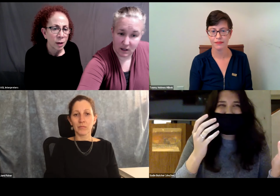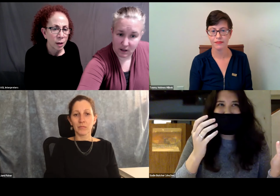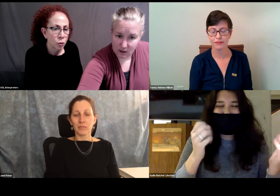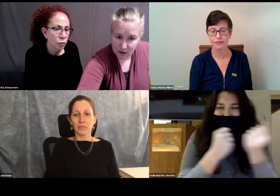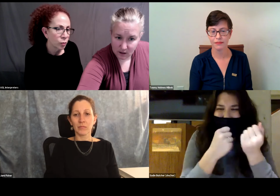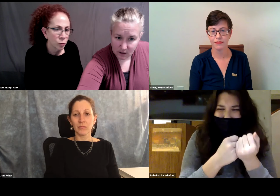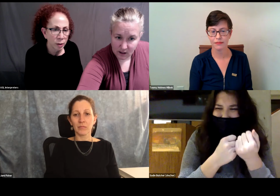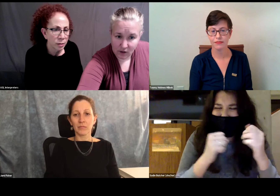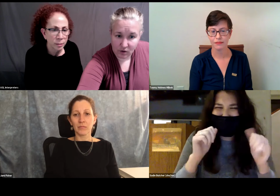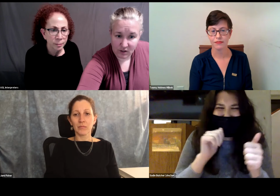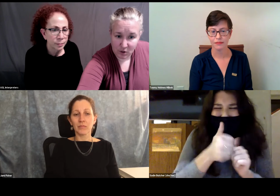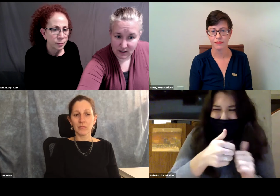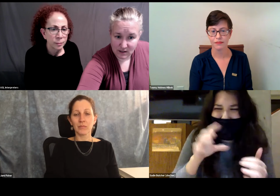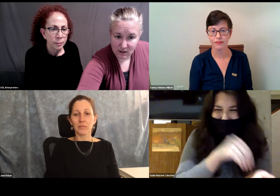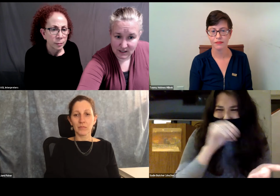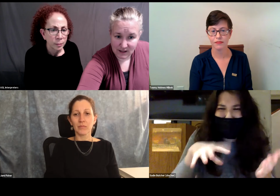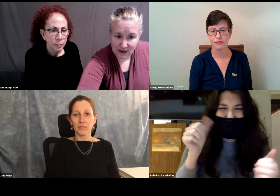and local communities there isn't that